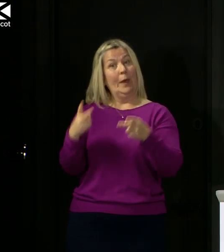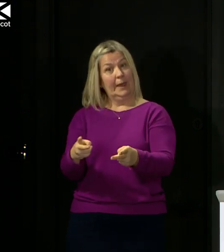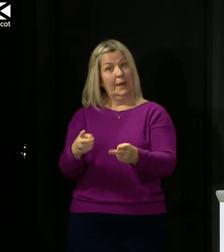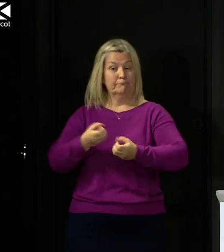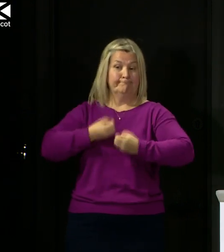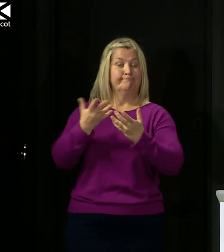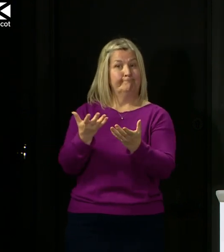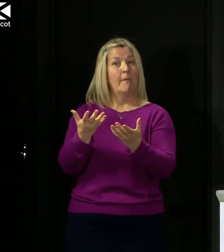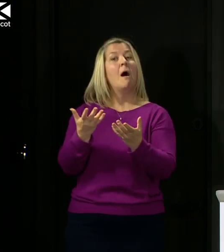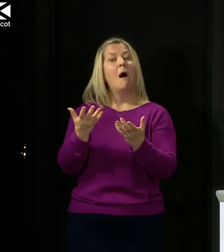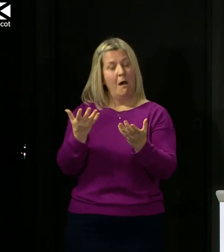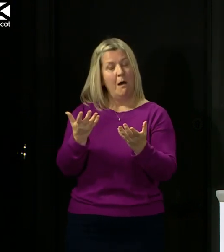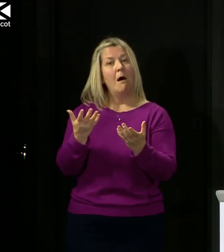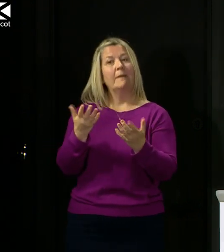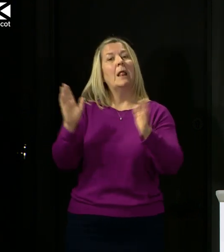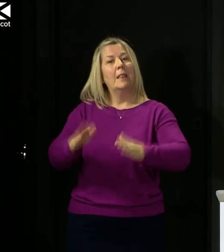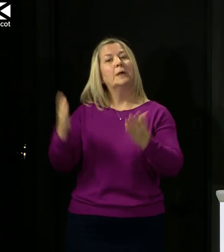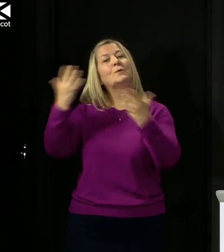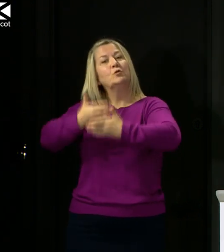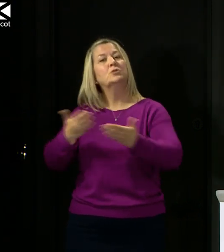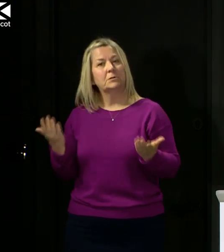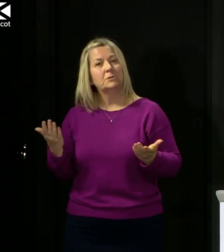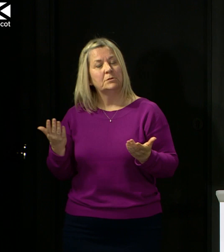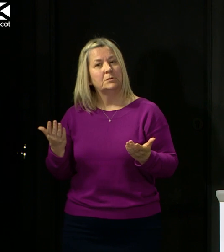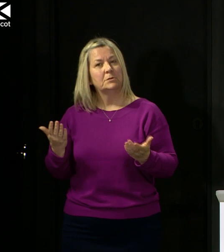then confusion around these things is not inevitable, and I go back to the point I have